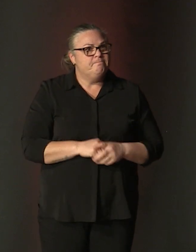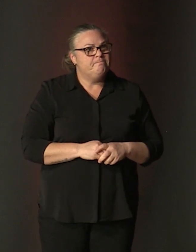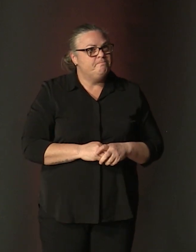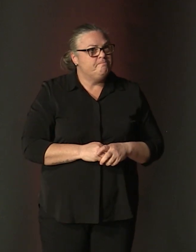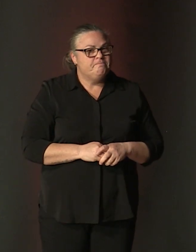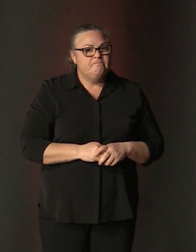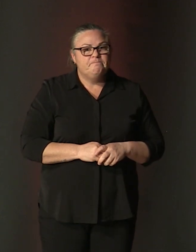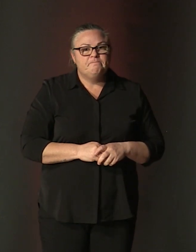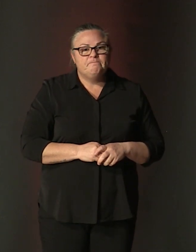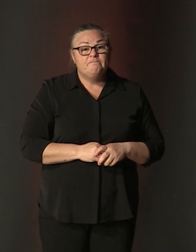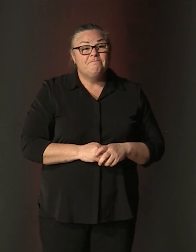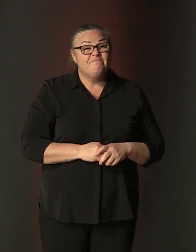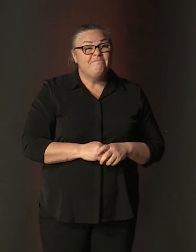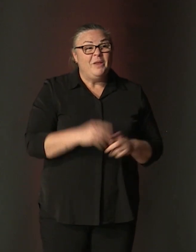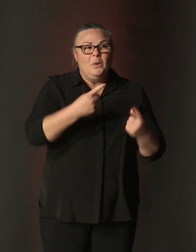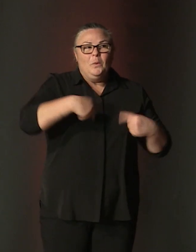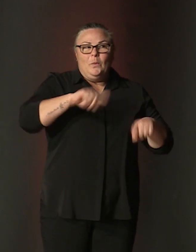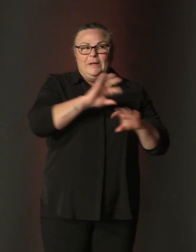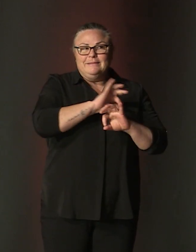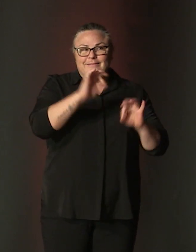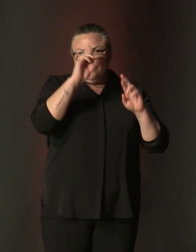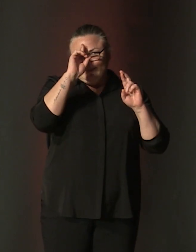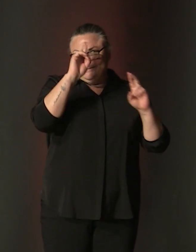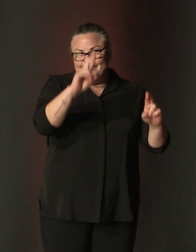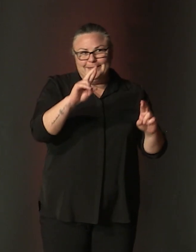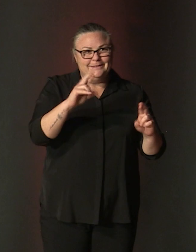My research team found evidence for plastic degrading enzymes